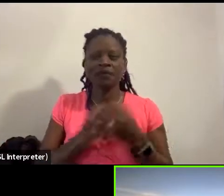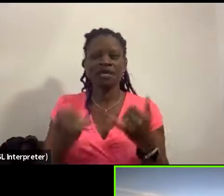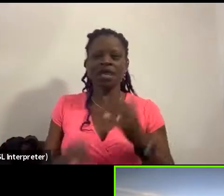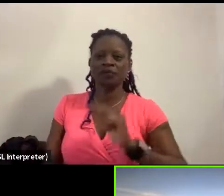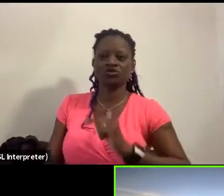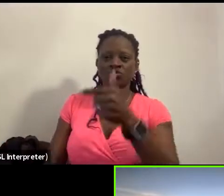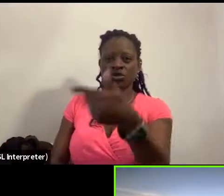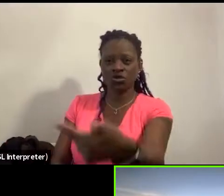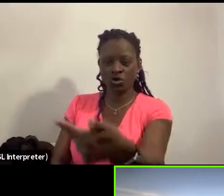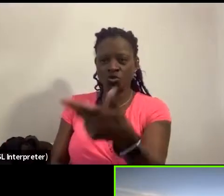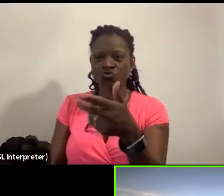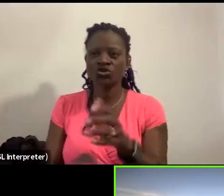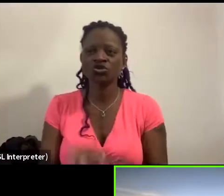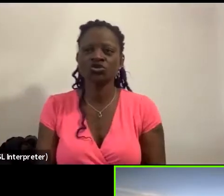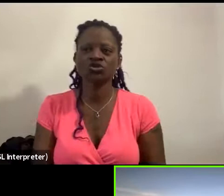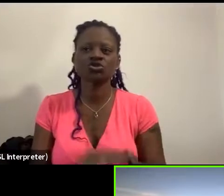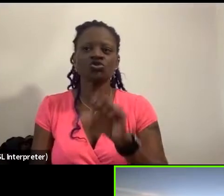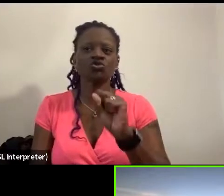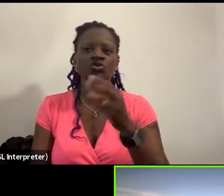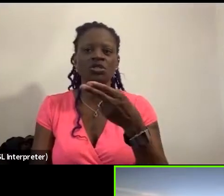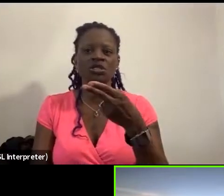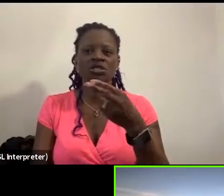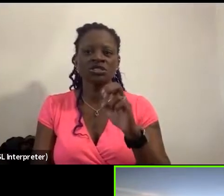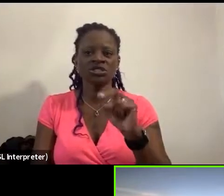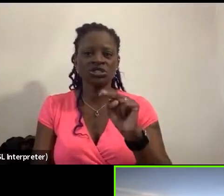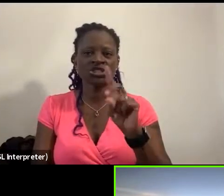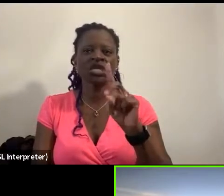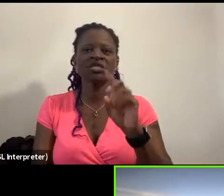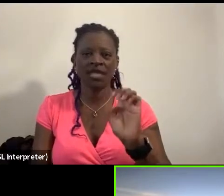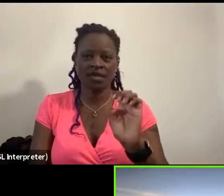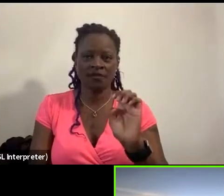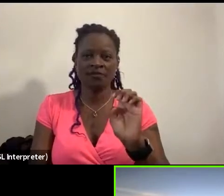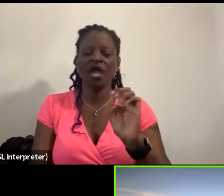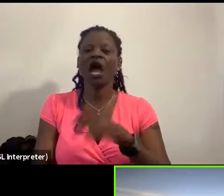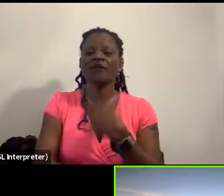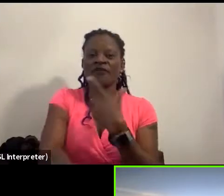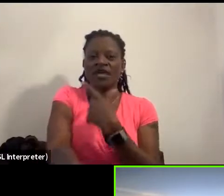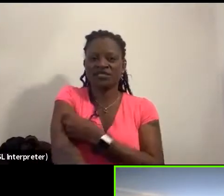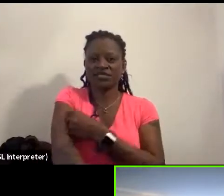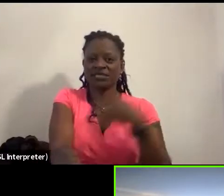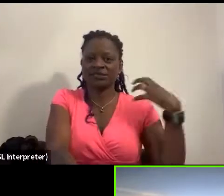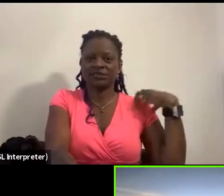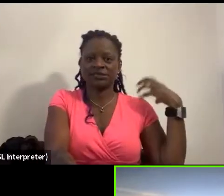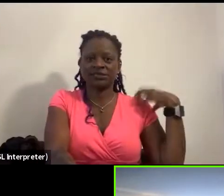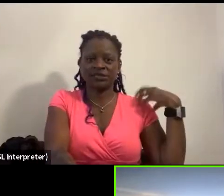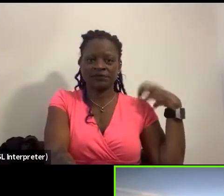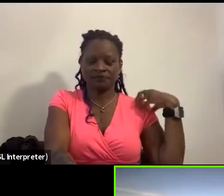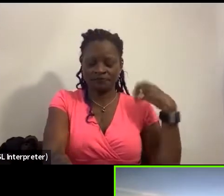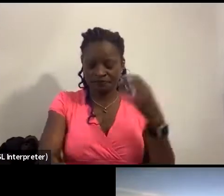Urmila Sunday, our vaccine chief, to share an update on the vaccination campaign. Thank you, Dr.